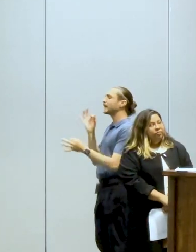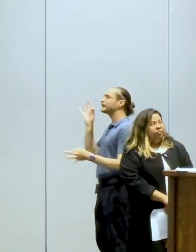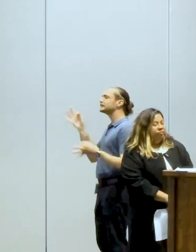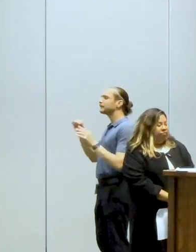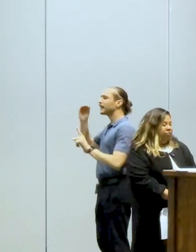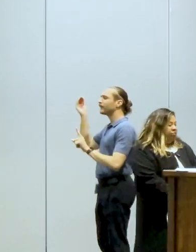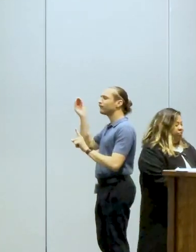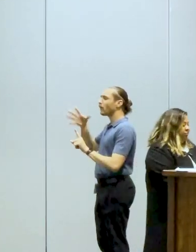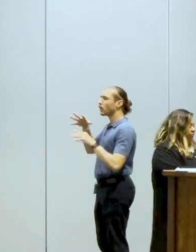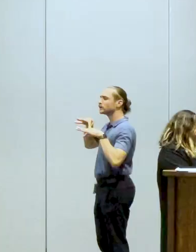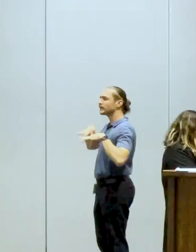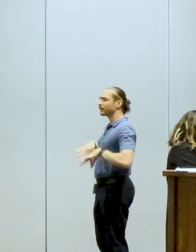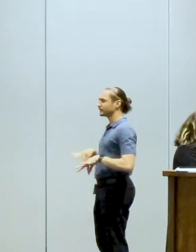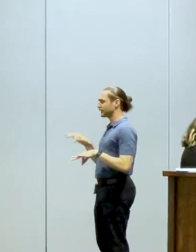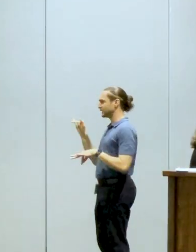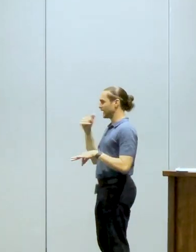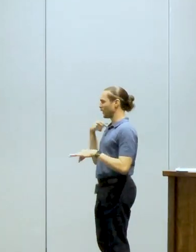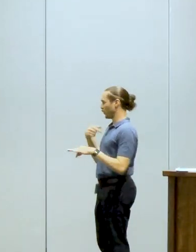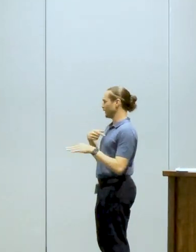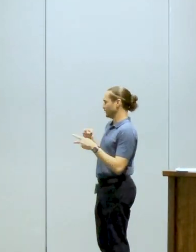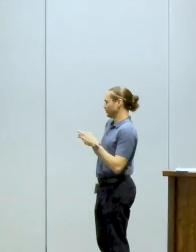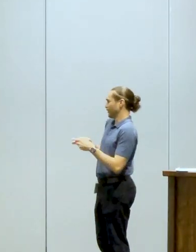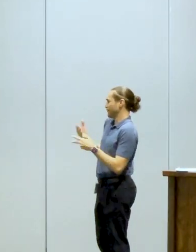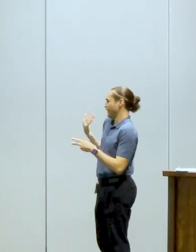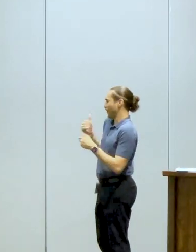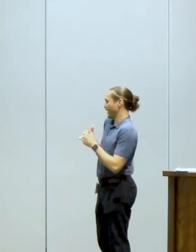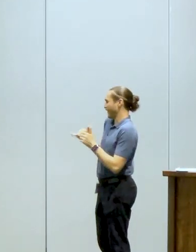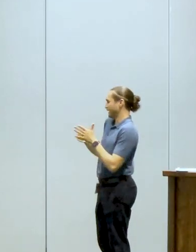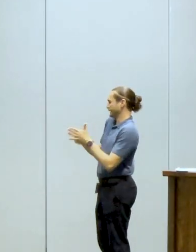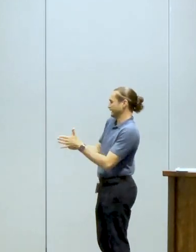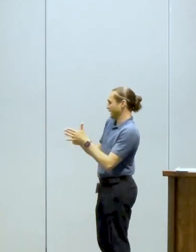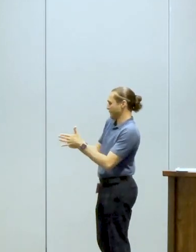like we talked about. And then, of course, it explains